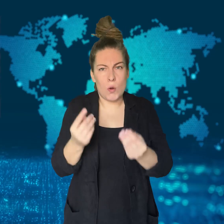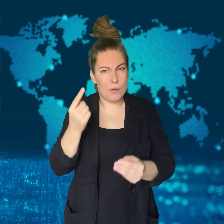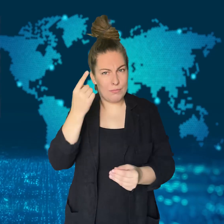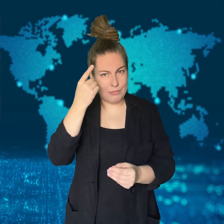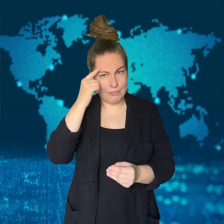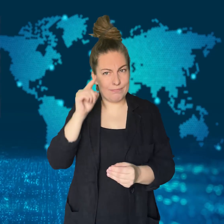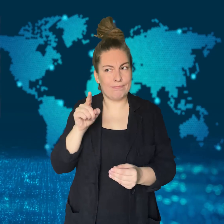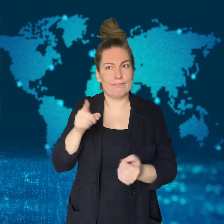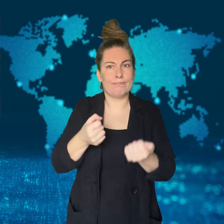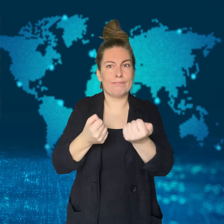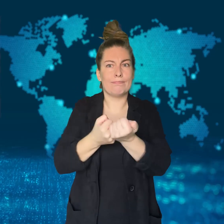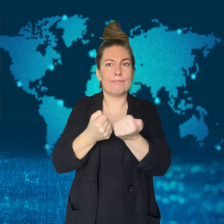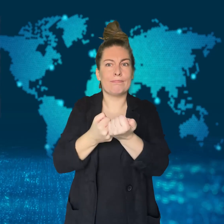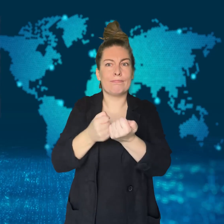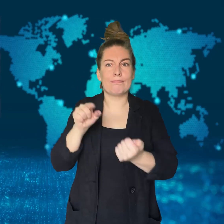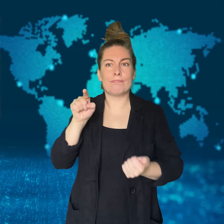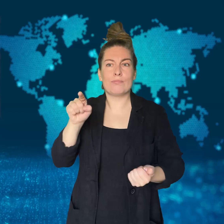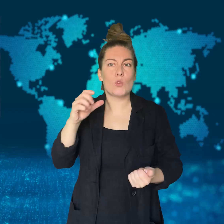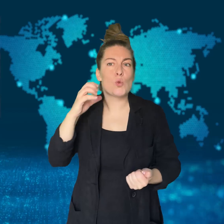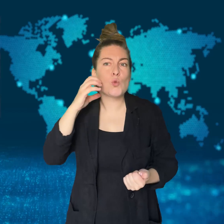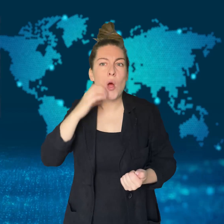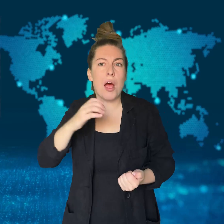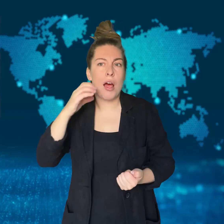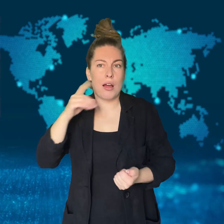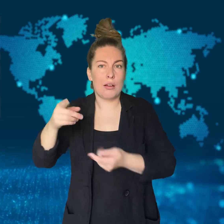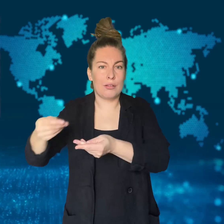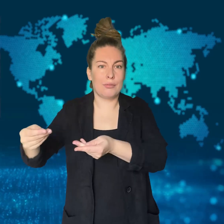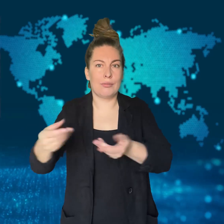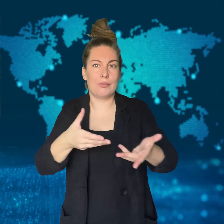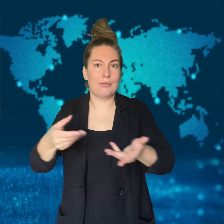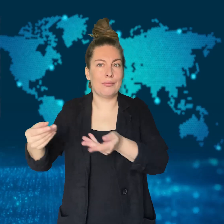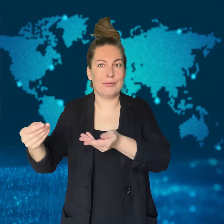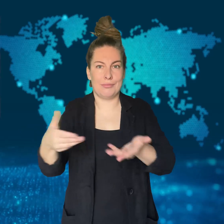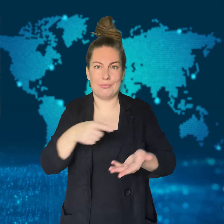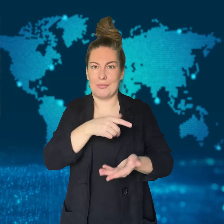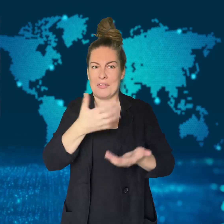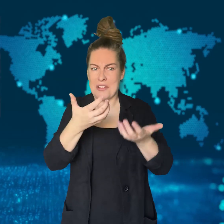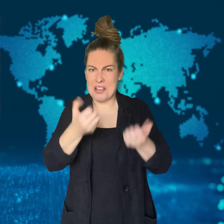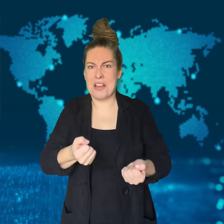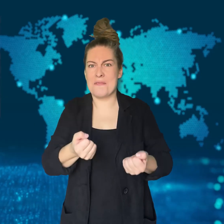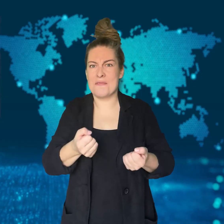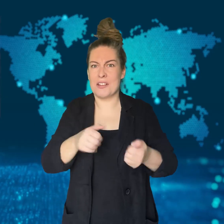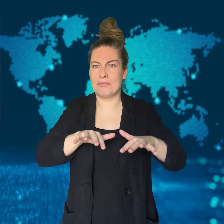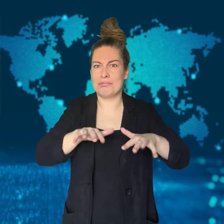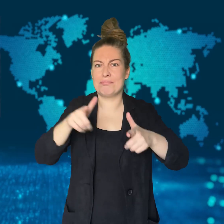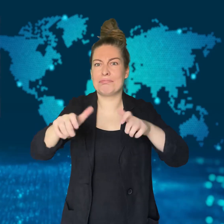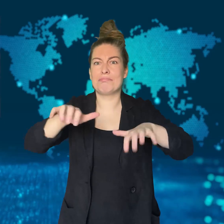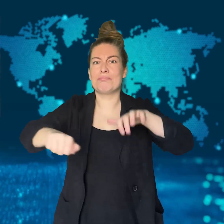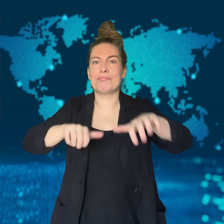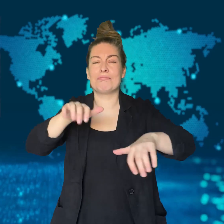the United Arabe Emirates (UAE) is arming and supporting the RSF.